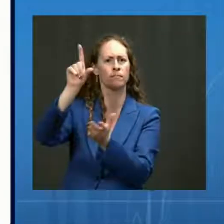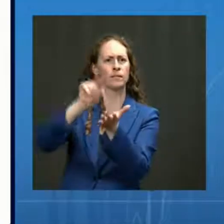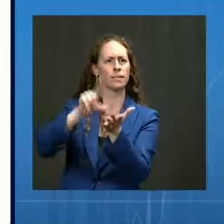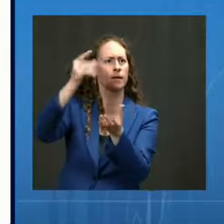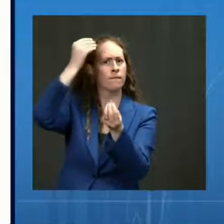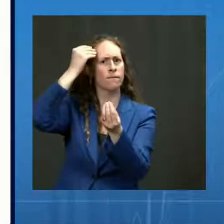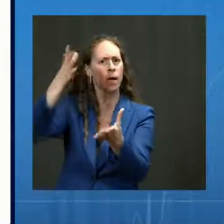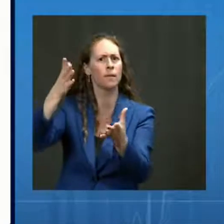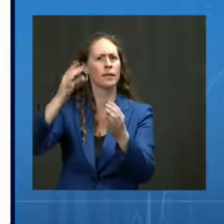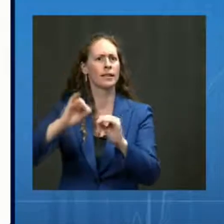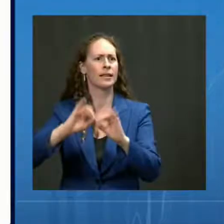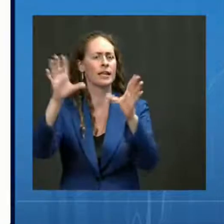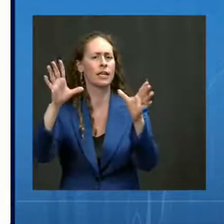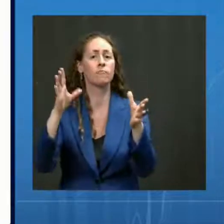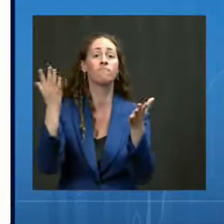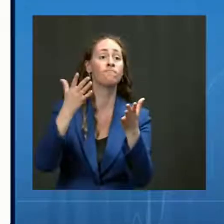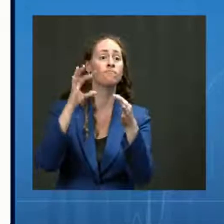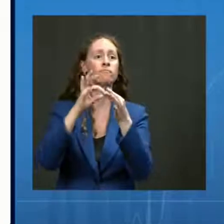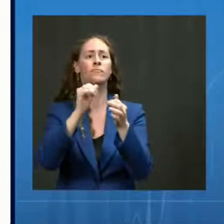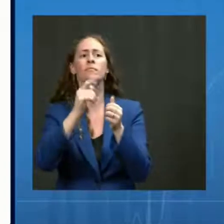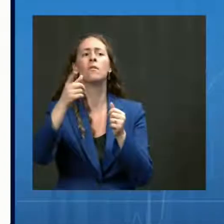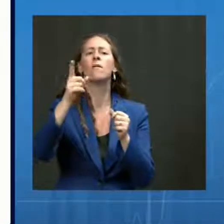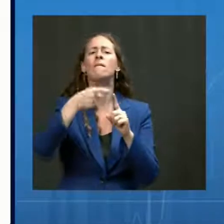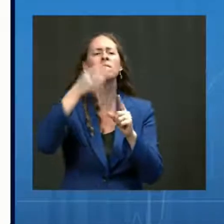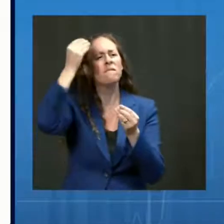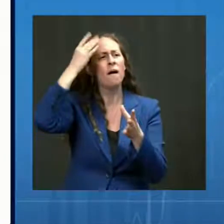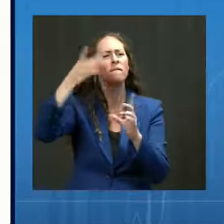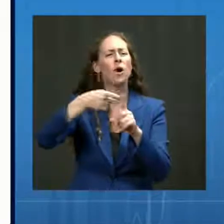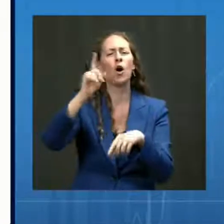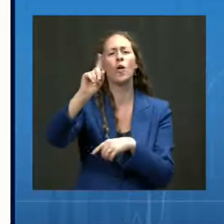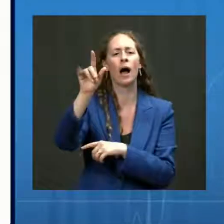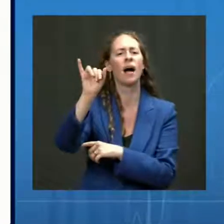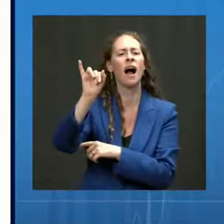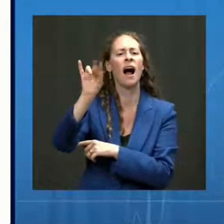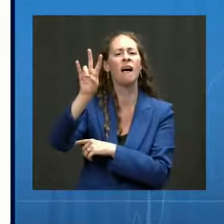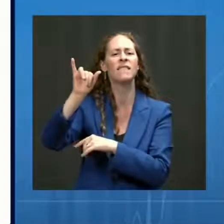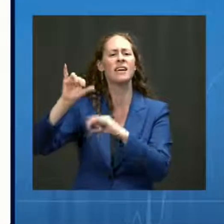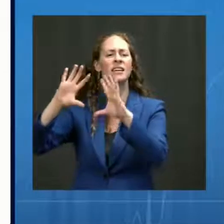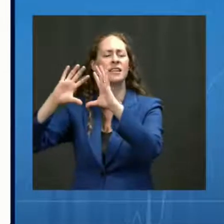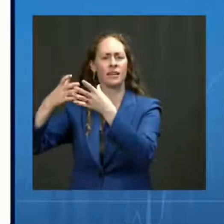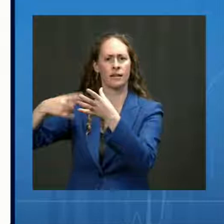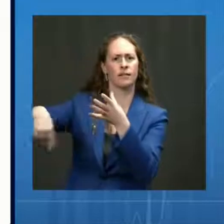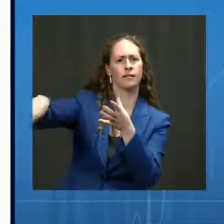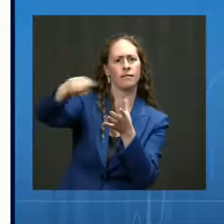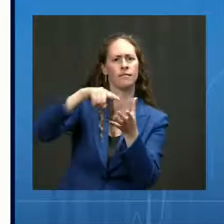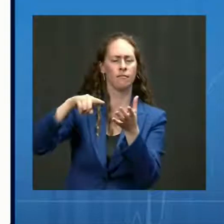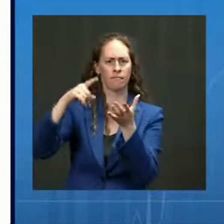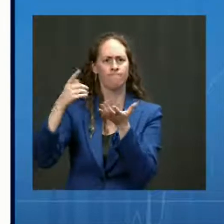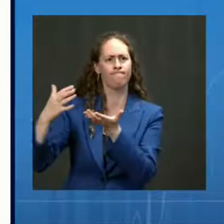SURGING. CDC WILL ALSO PUBLISH TODAY IN